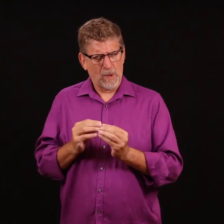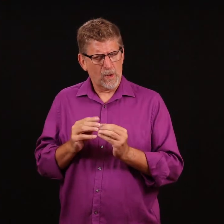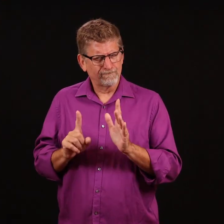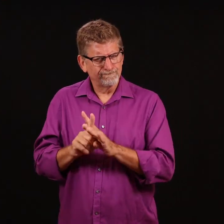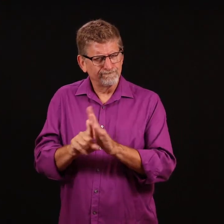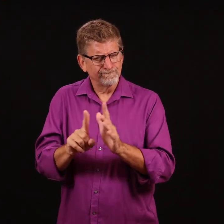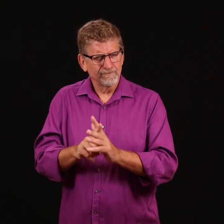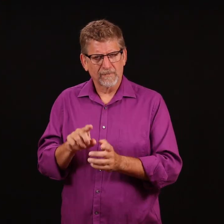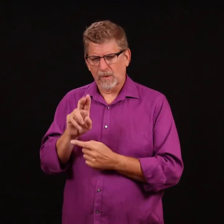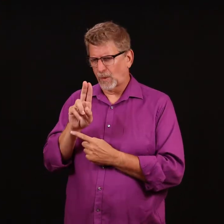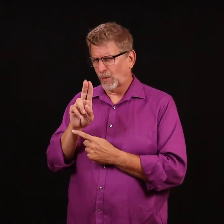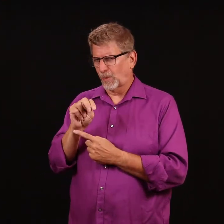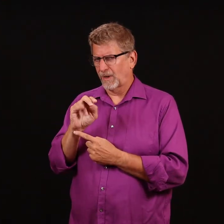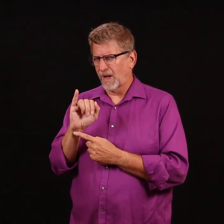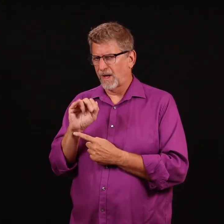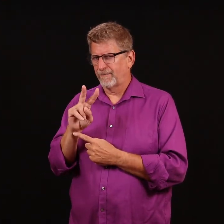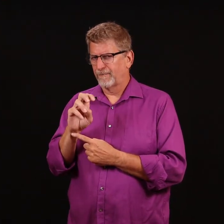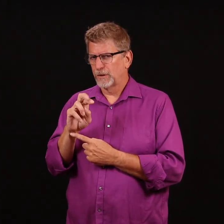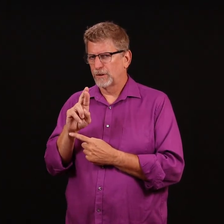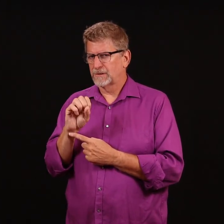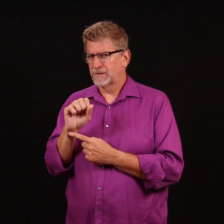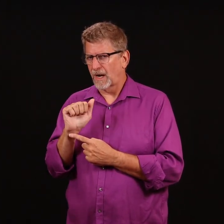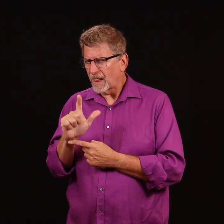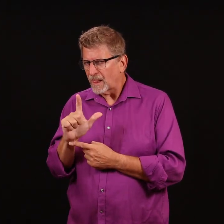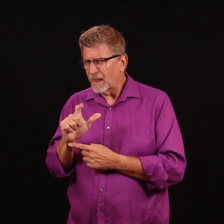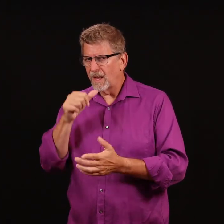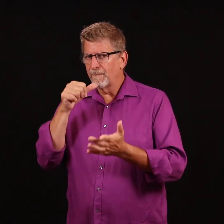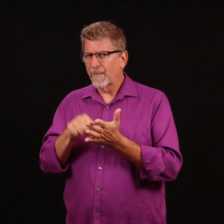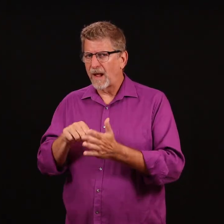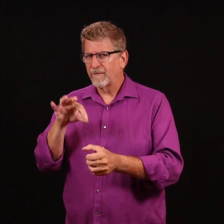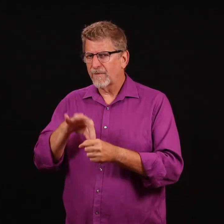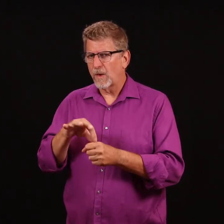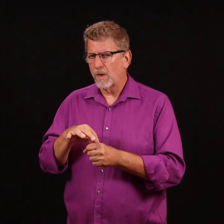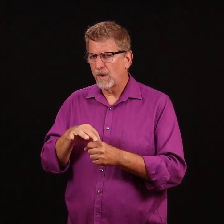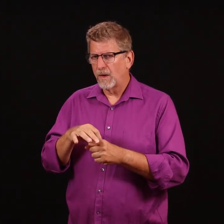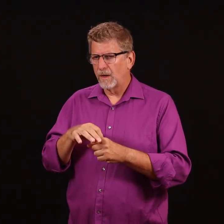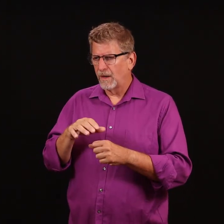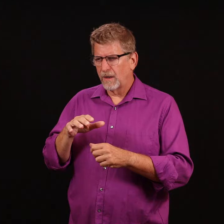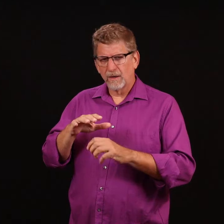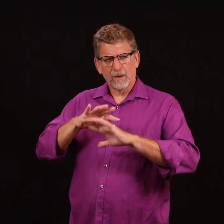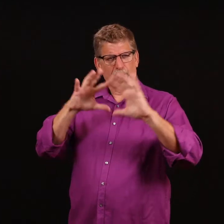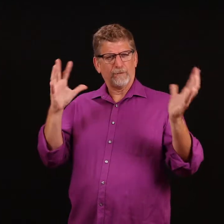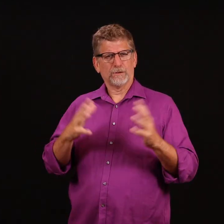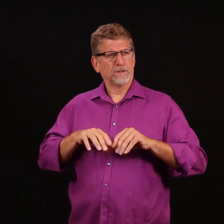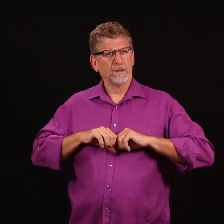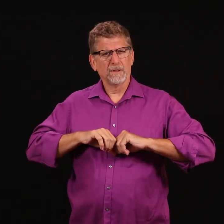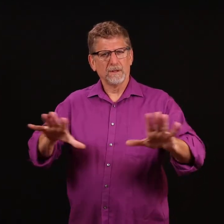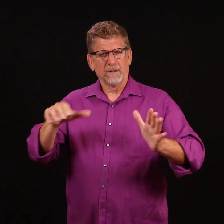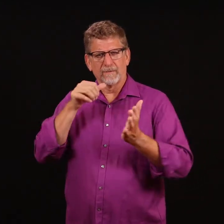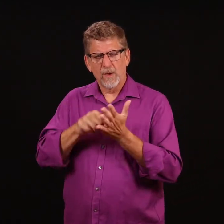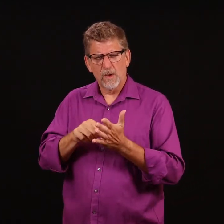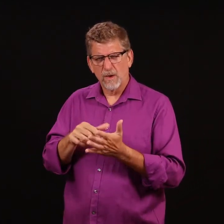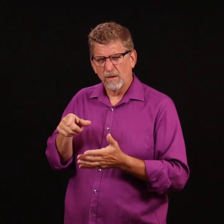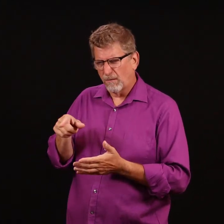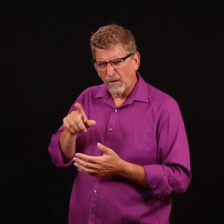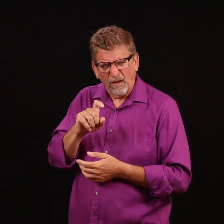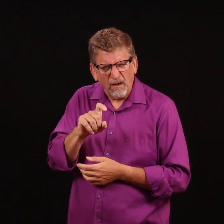Recently, a new term has been popping up: 'Universal vote-by-mail.' Absentee ballots are sent all over the place?